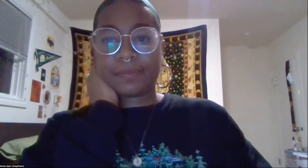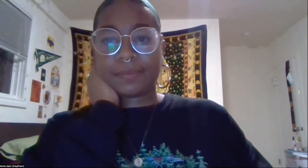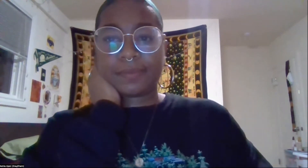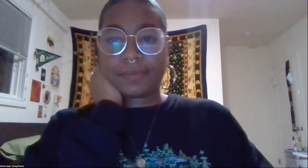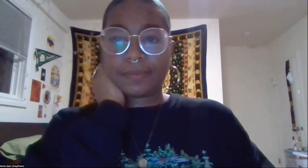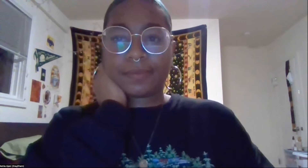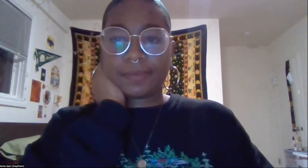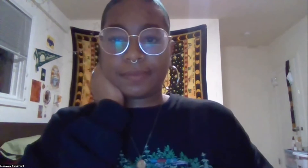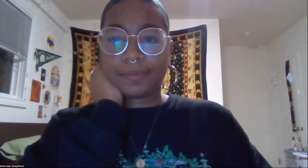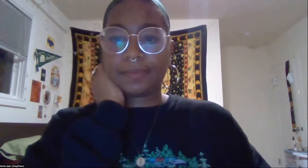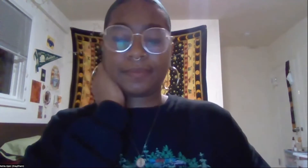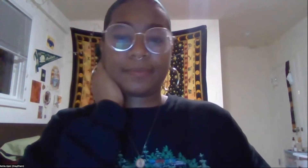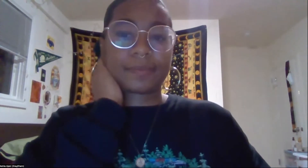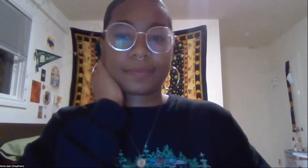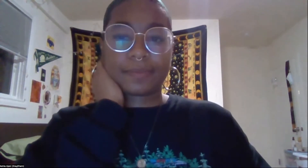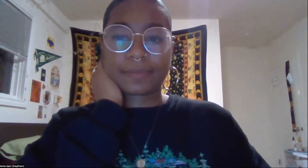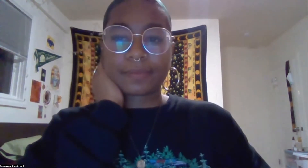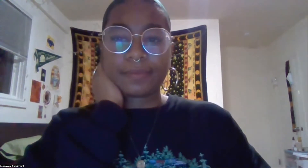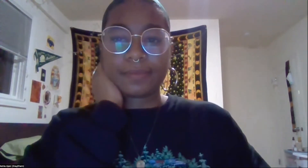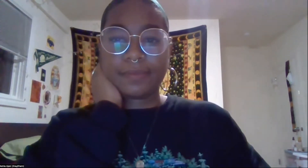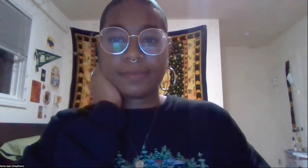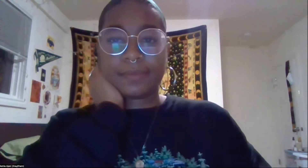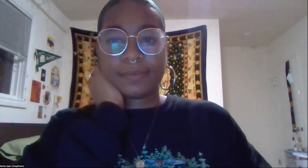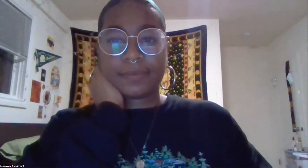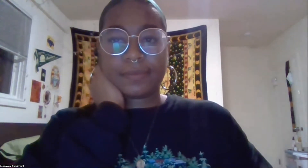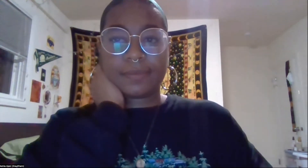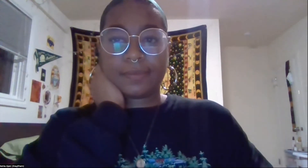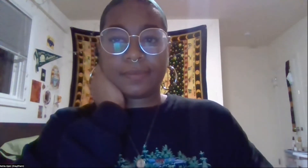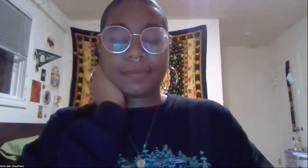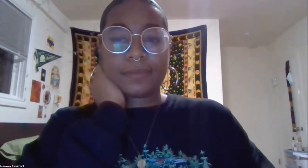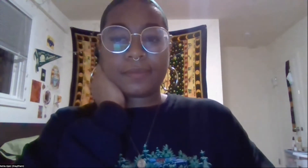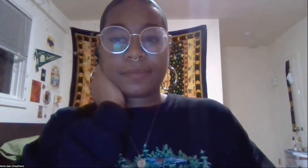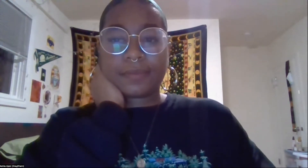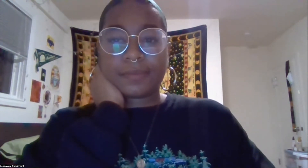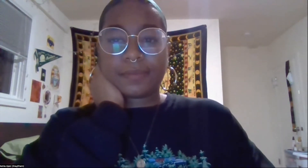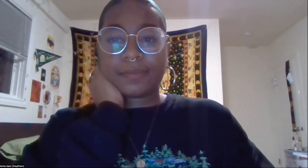where zir research focuses on Syrian women's creativity under authoritarianism and Zionist